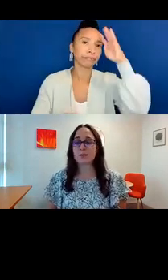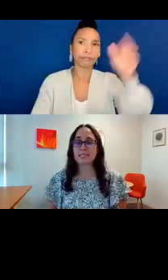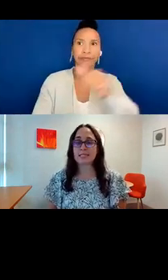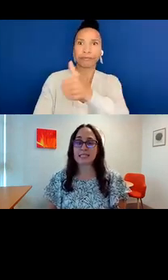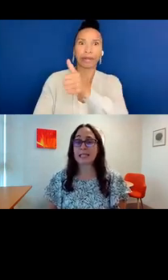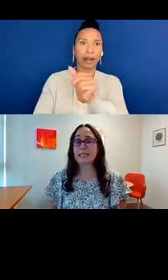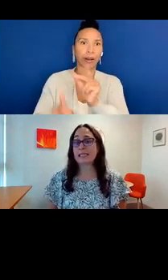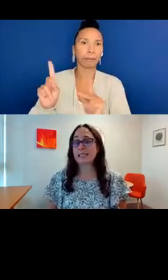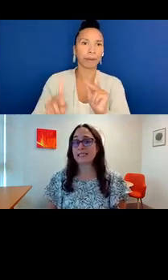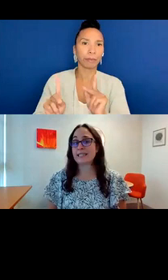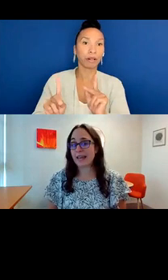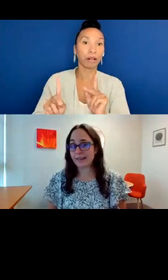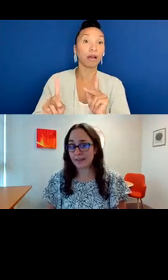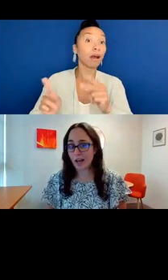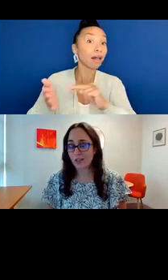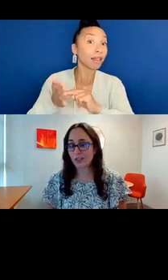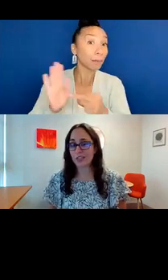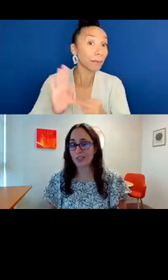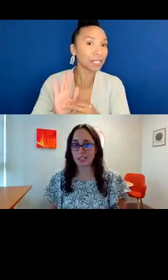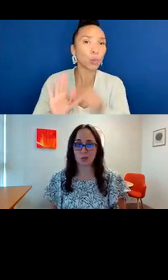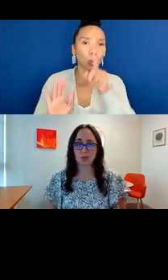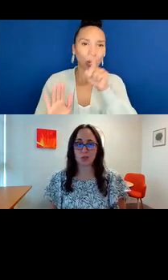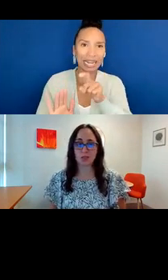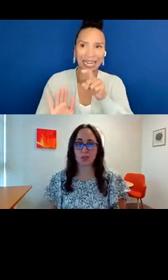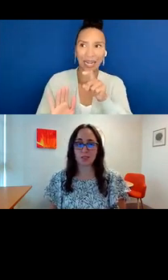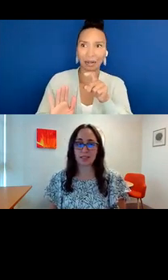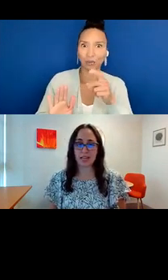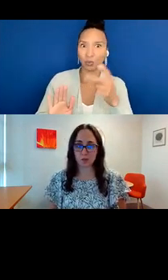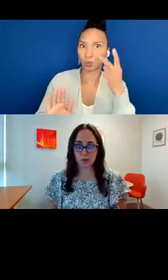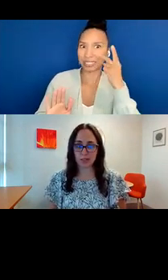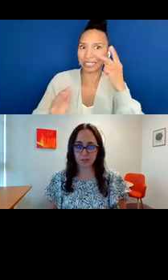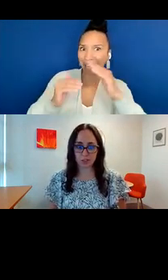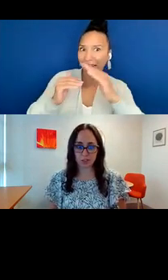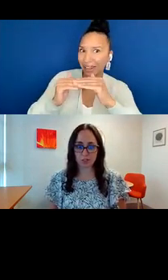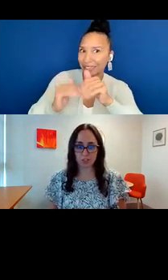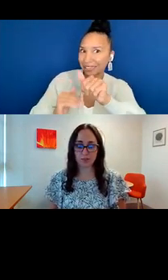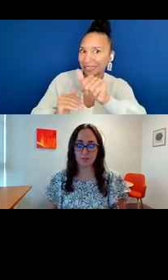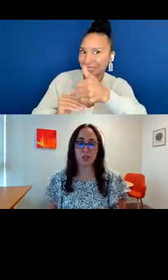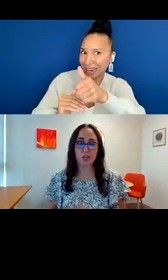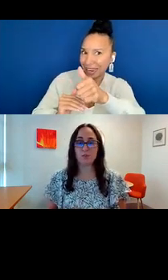We would expect to see at least 10 under the sexual assault category for this question.